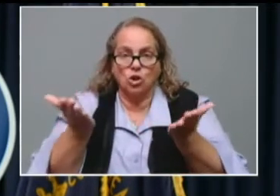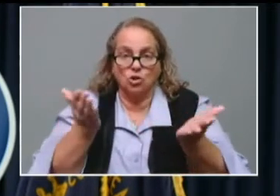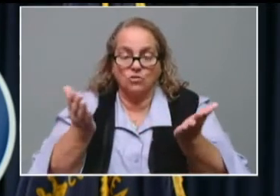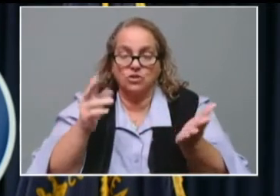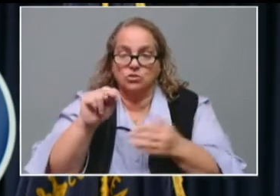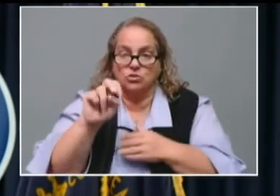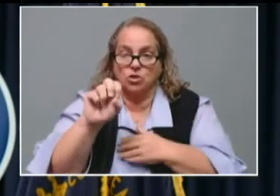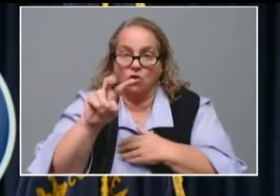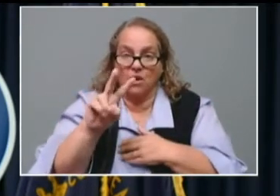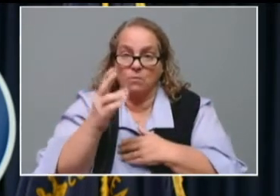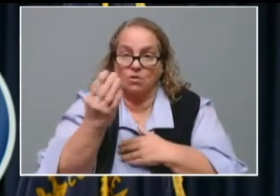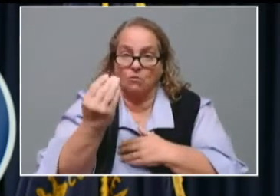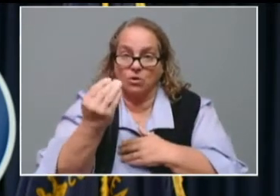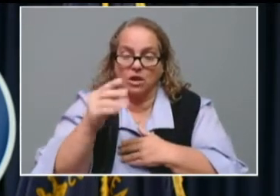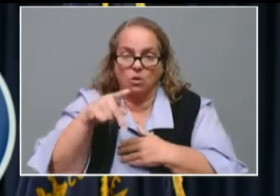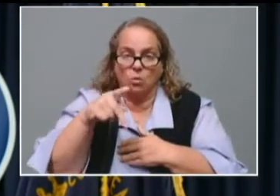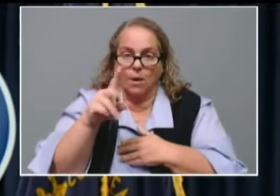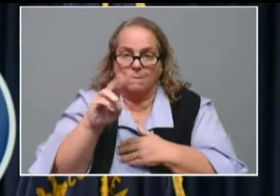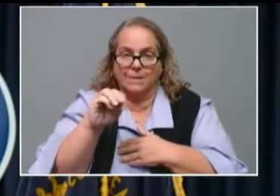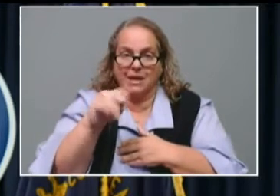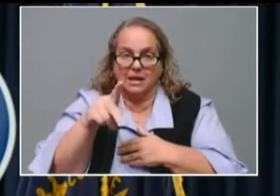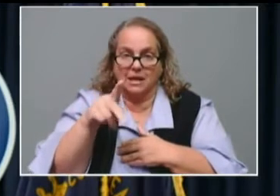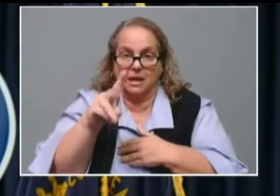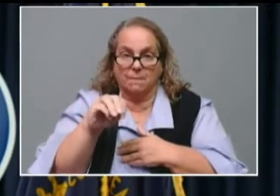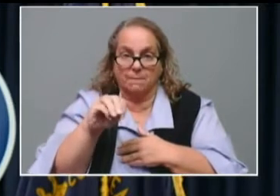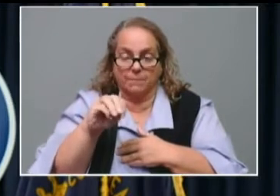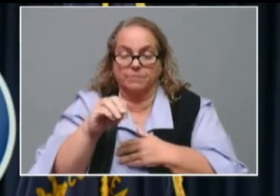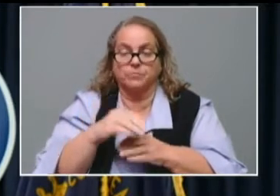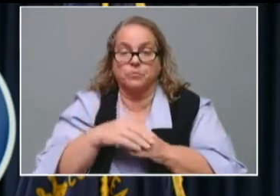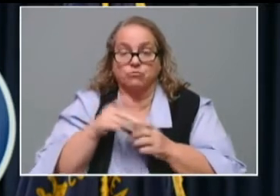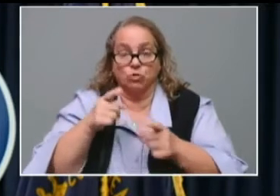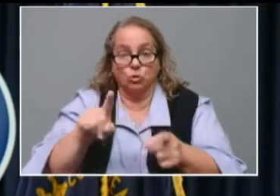time during this memorial, we're going to officially announce the artists